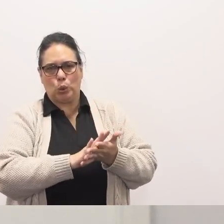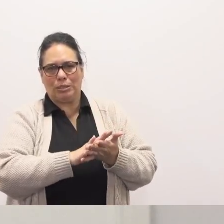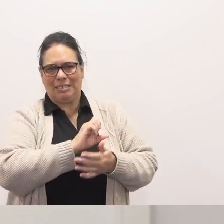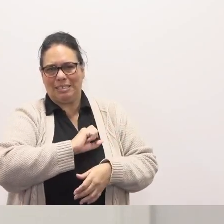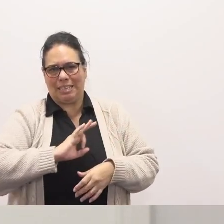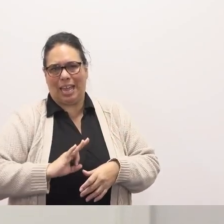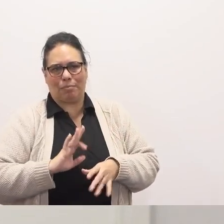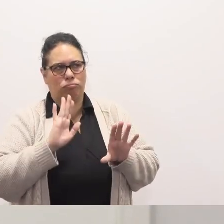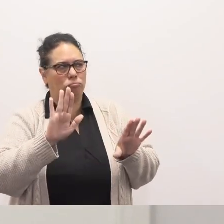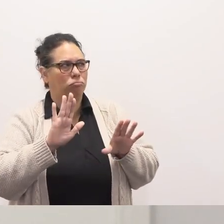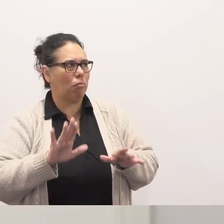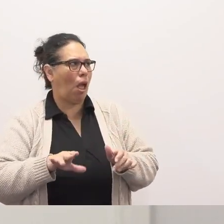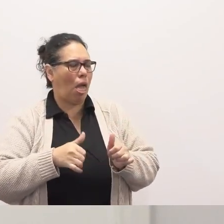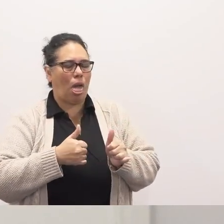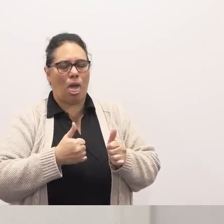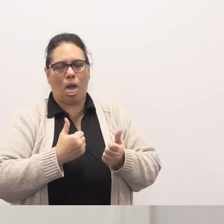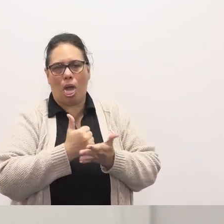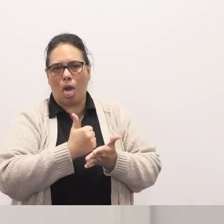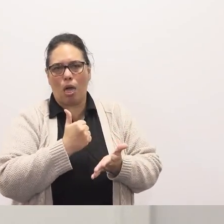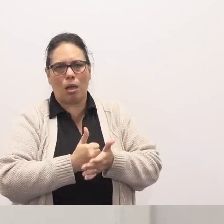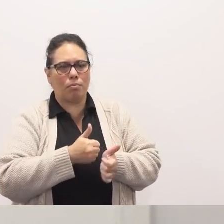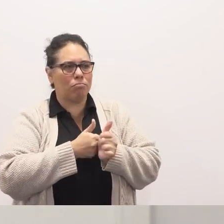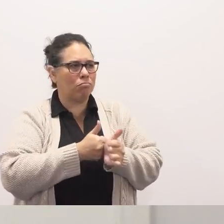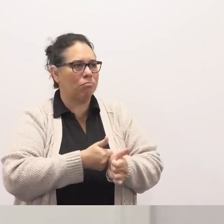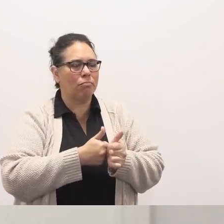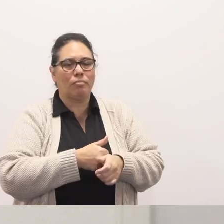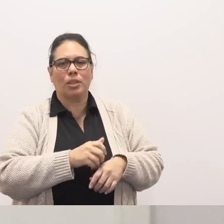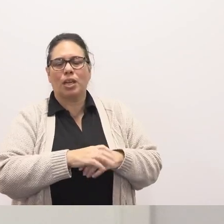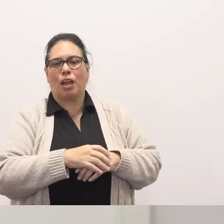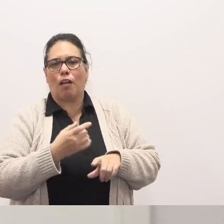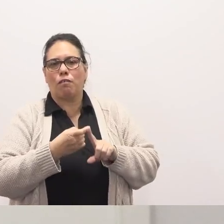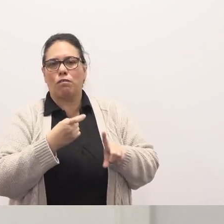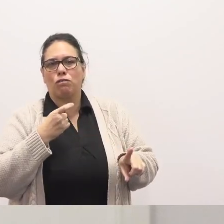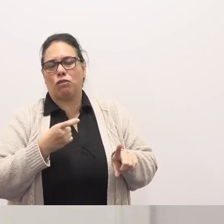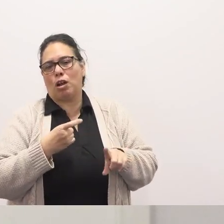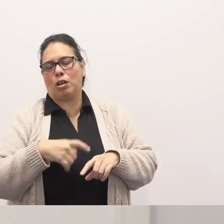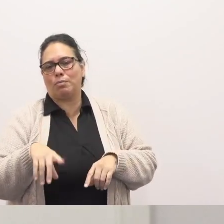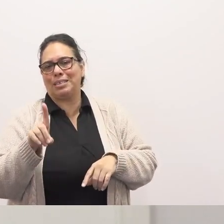from our December 7th governance retreat. And so I know that all of you are actively working